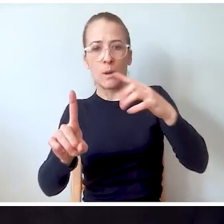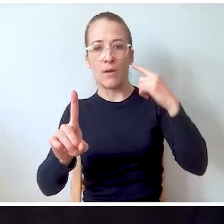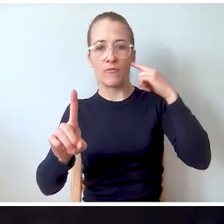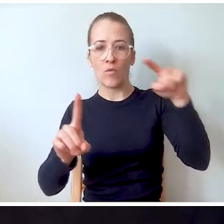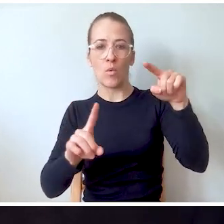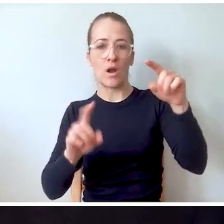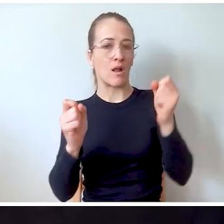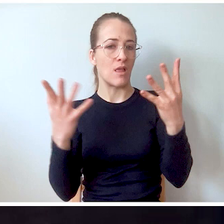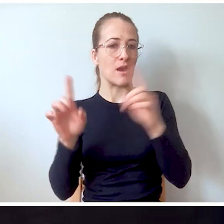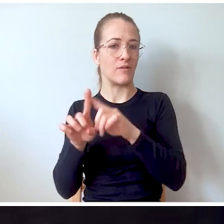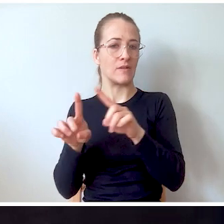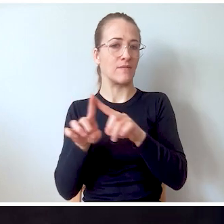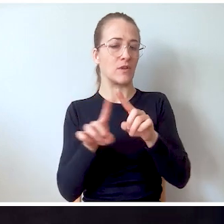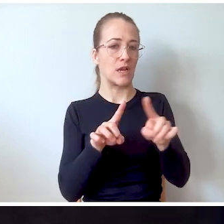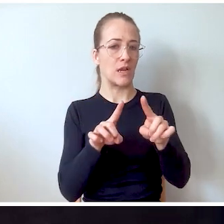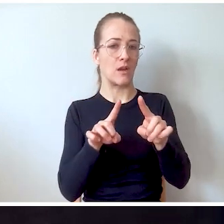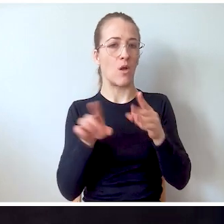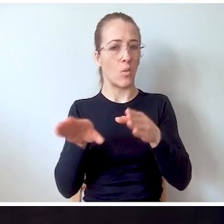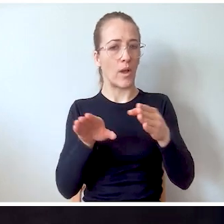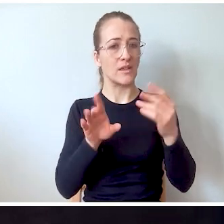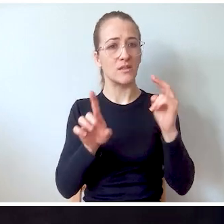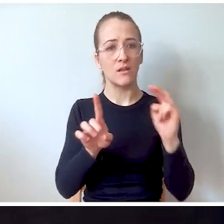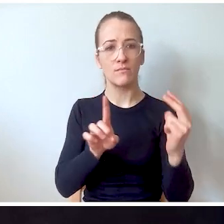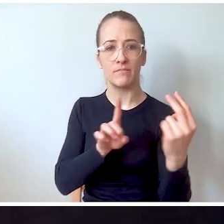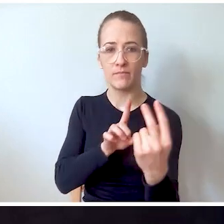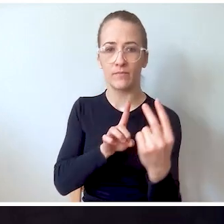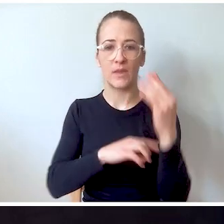for a lot of different ways to view it, experience it,